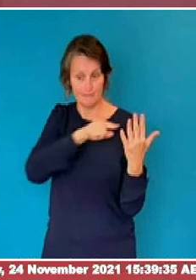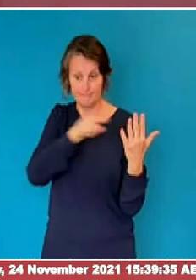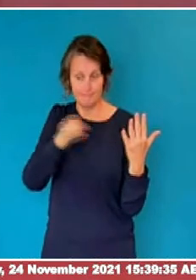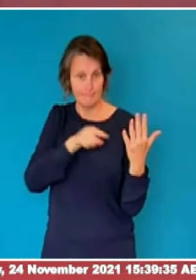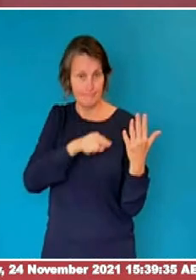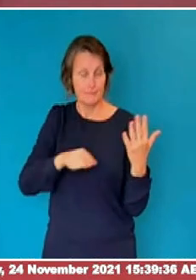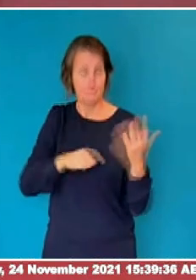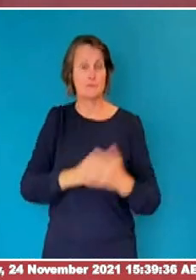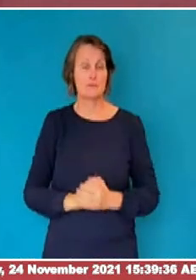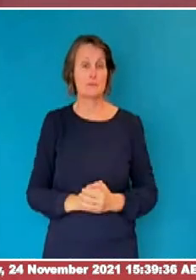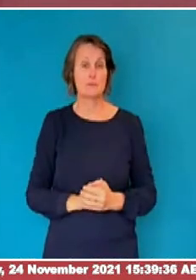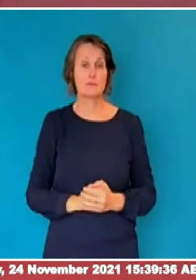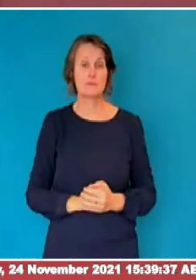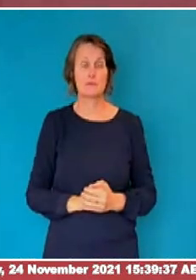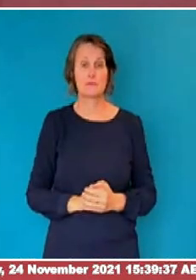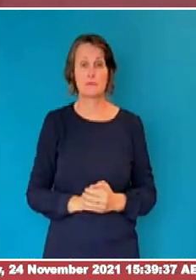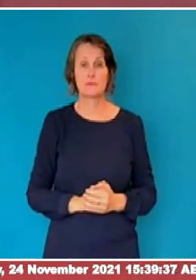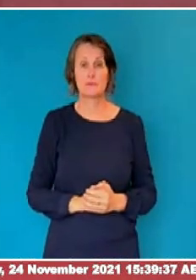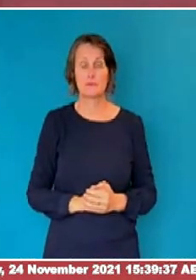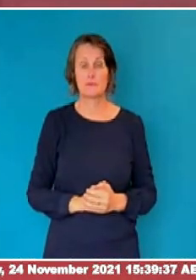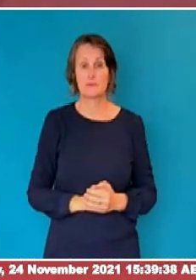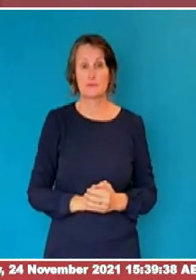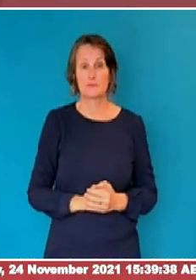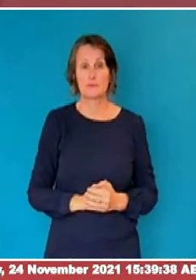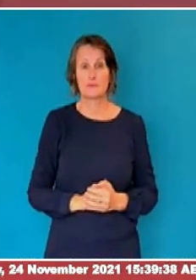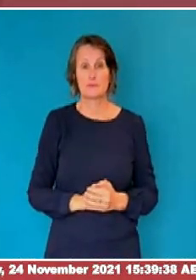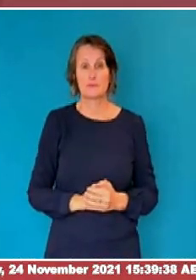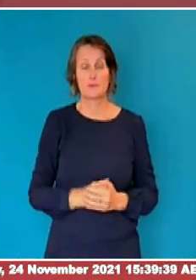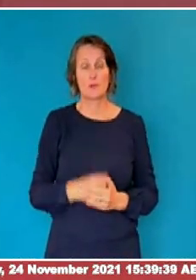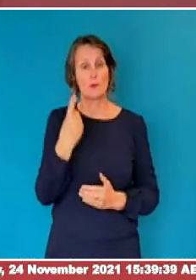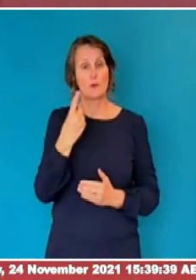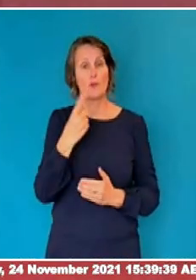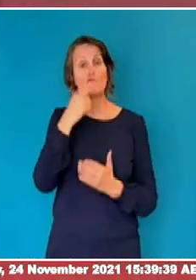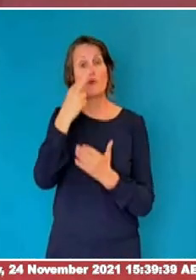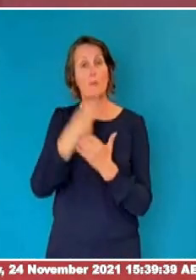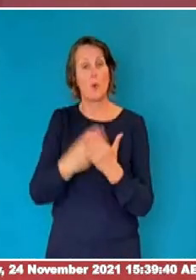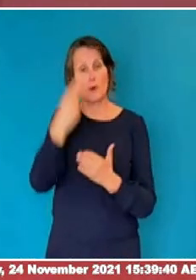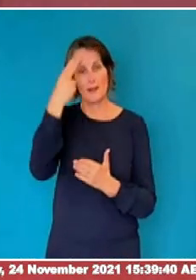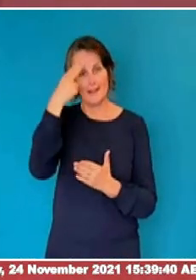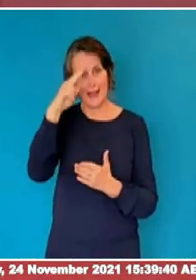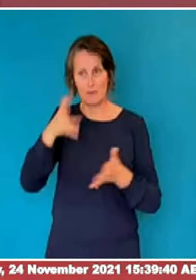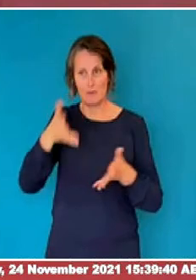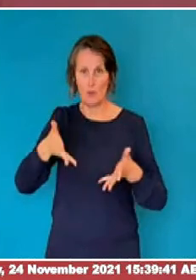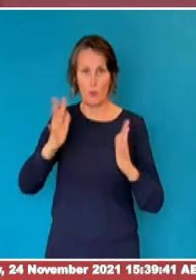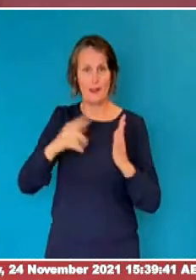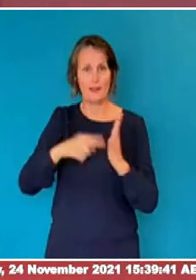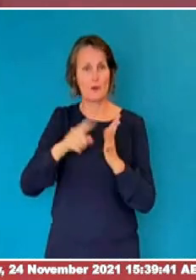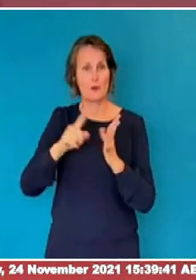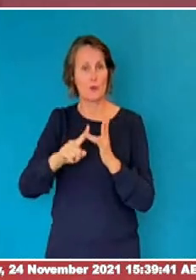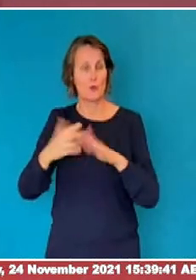following on from the Willing to Work Report, we really took some serious actions